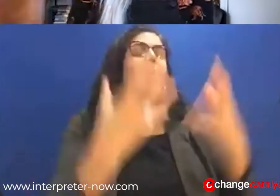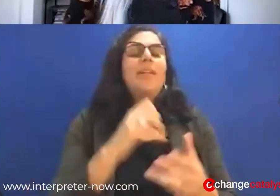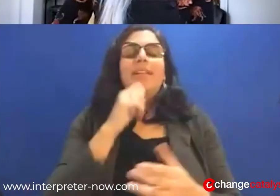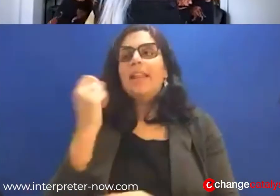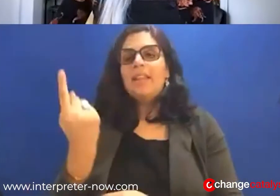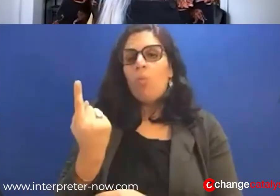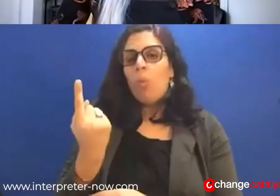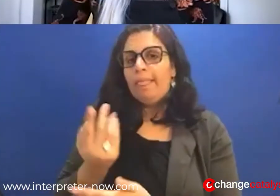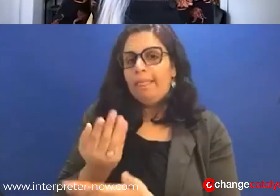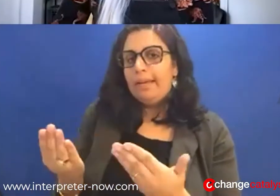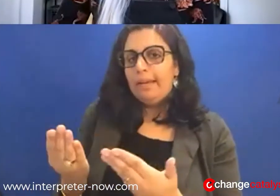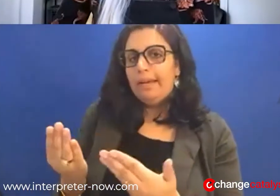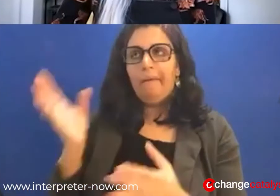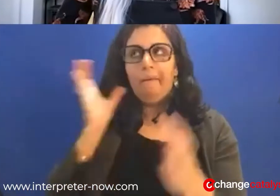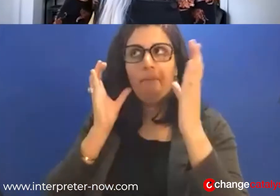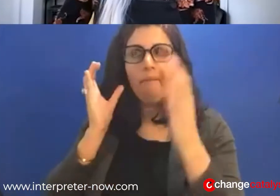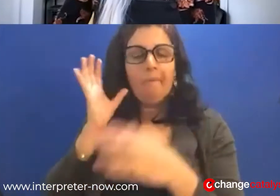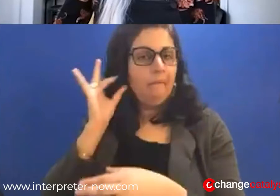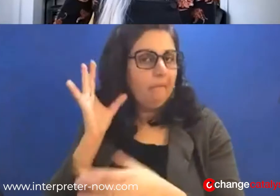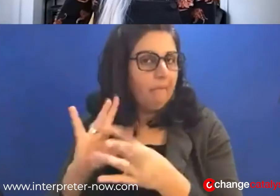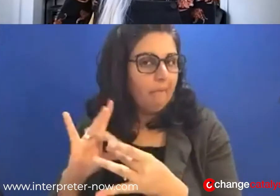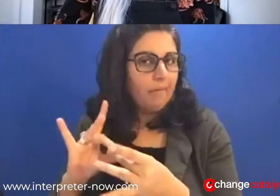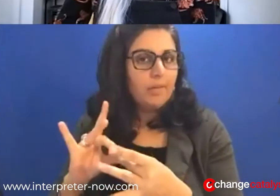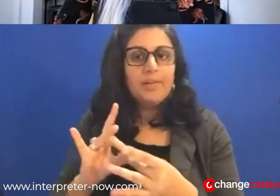So, I think that those two things work really well and interplay together.